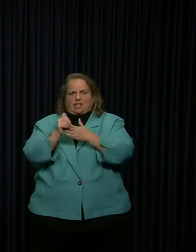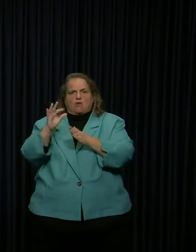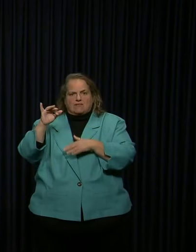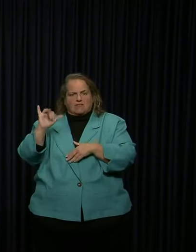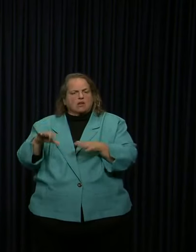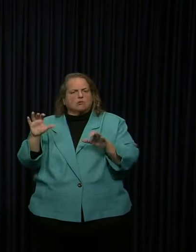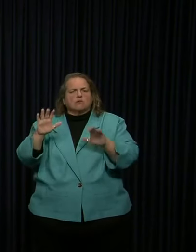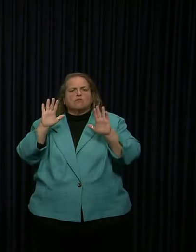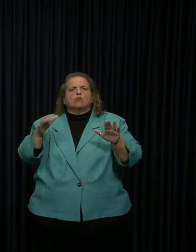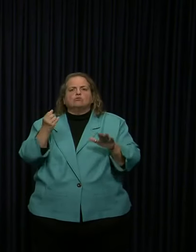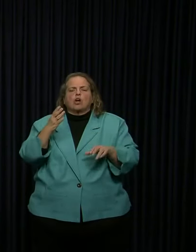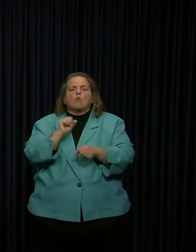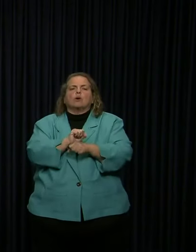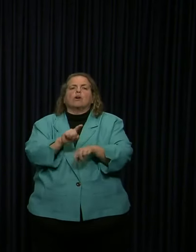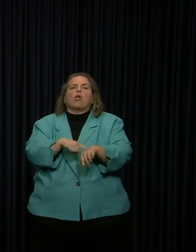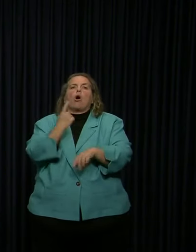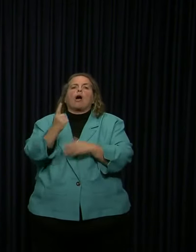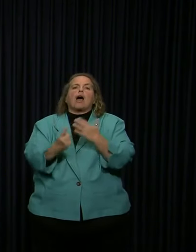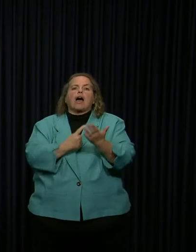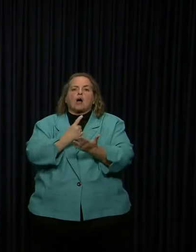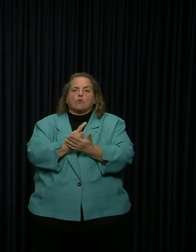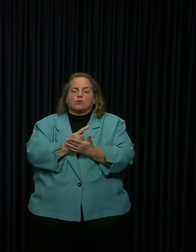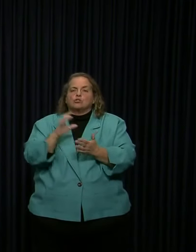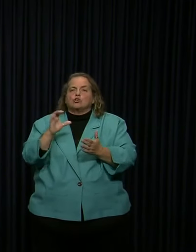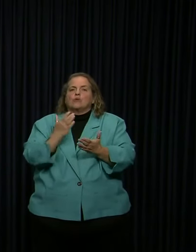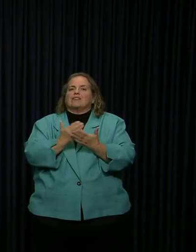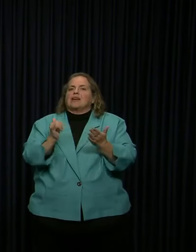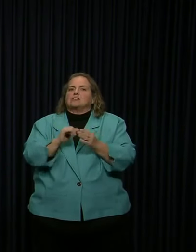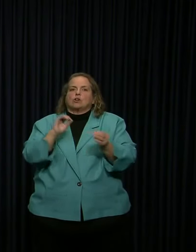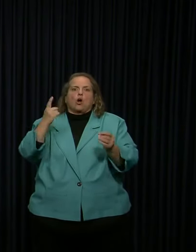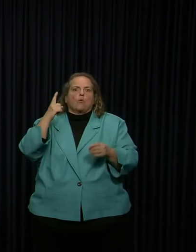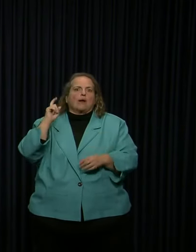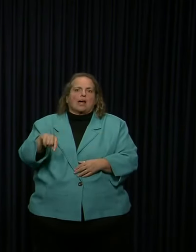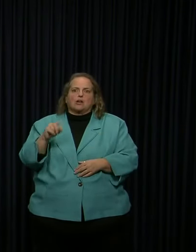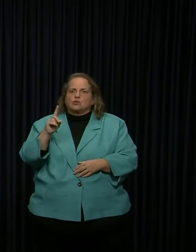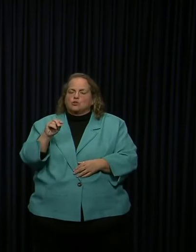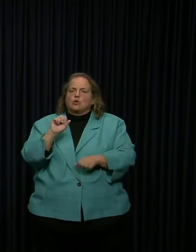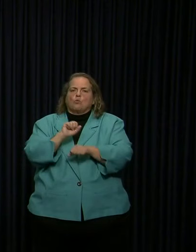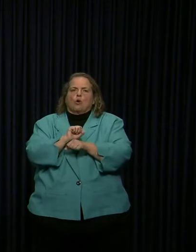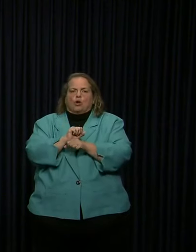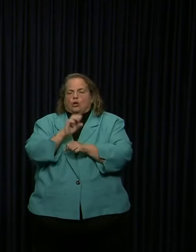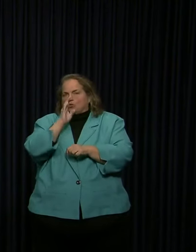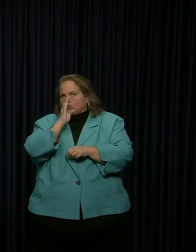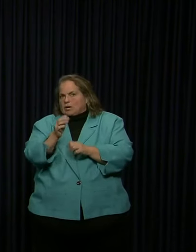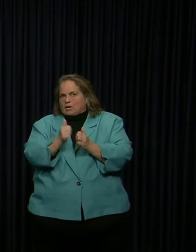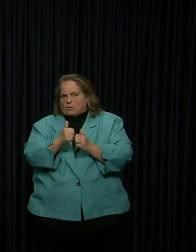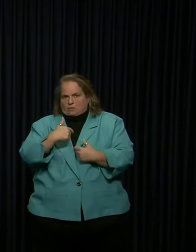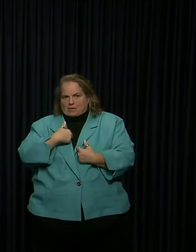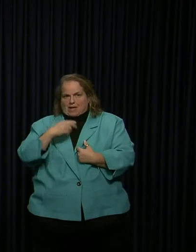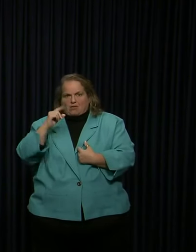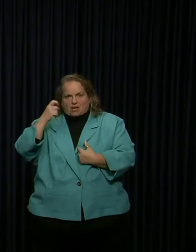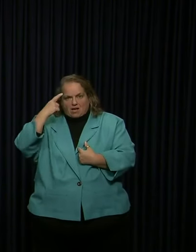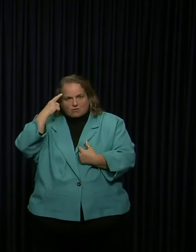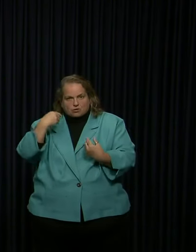HELP US MAKE SURE THAT THOSE CARING FOR CORONAVIRUS PATIENTS DON'T COME DOWN WITH THE